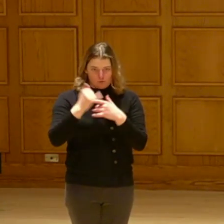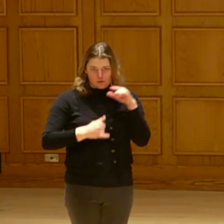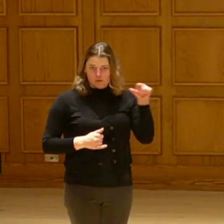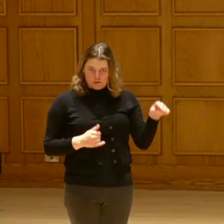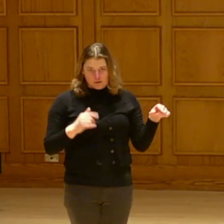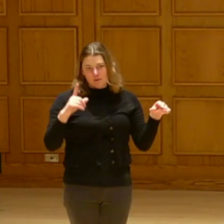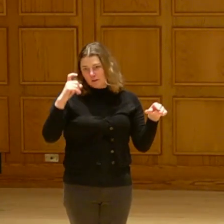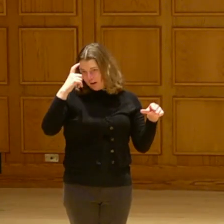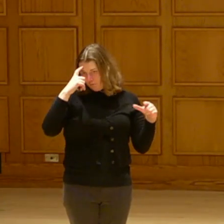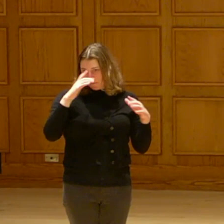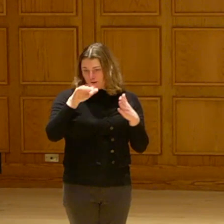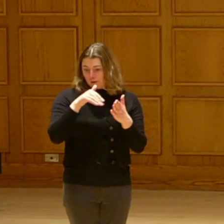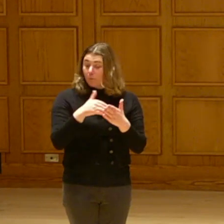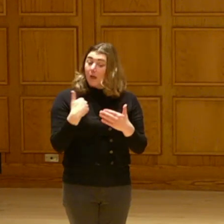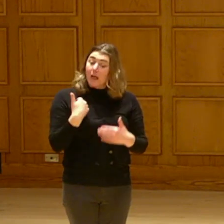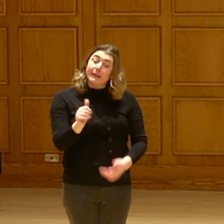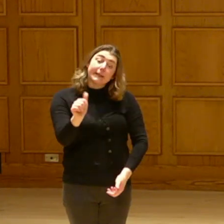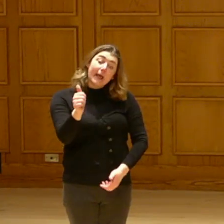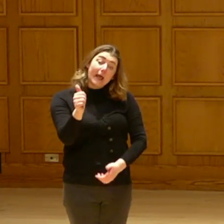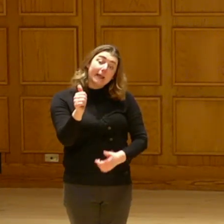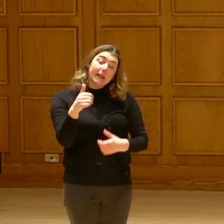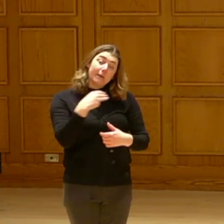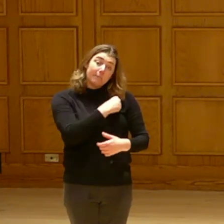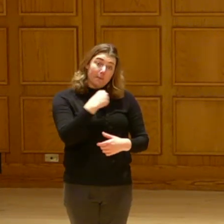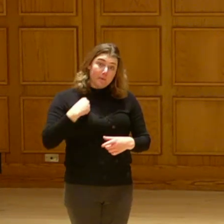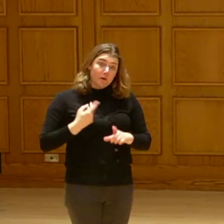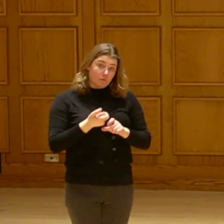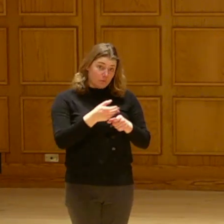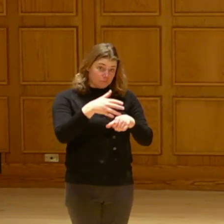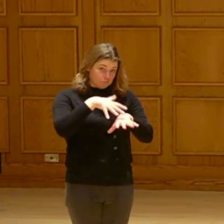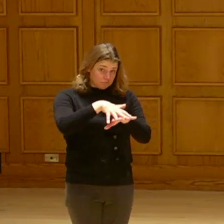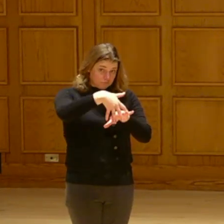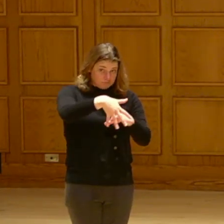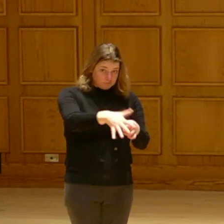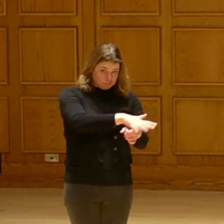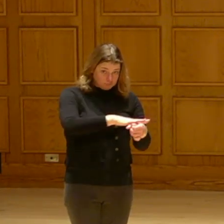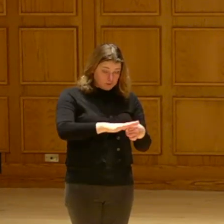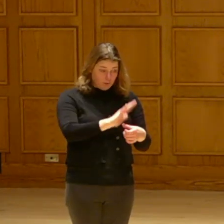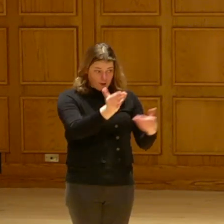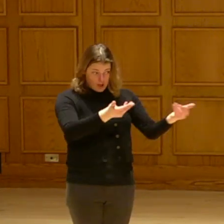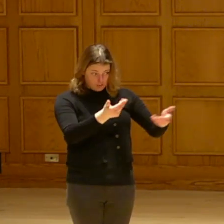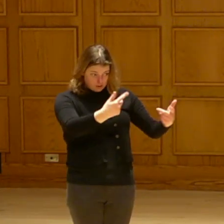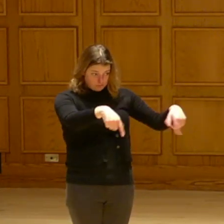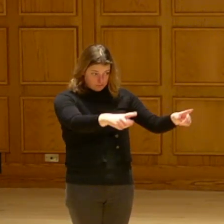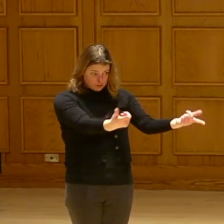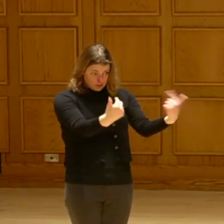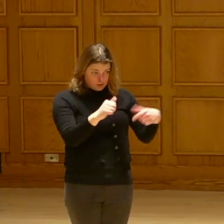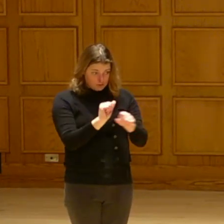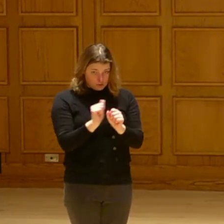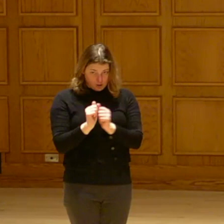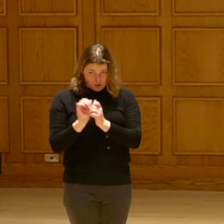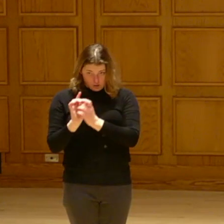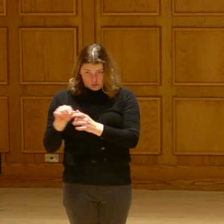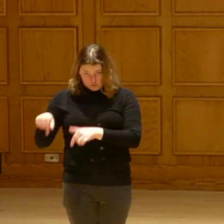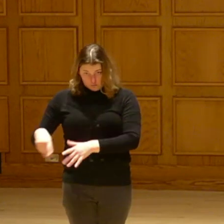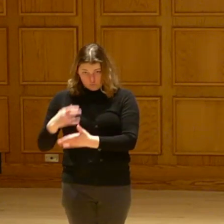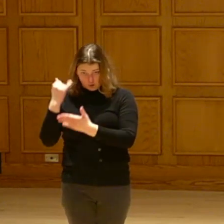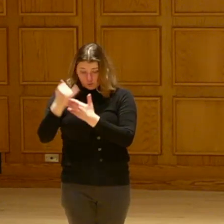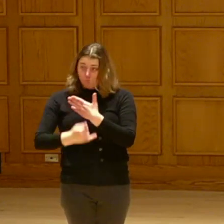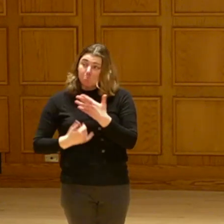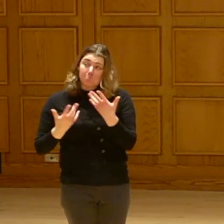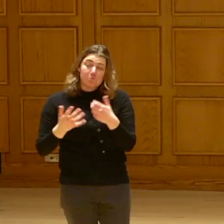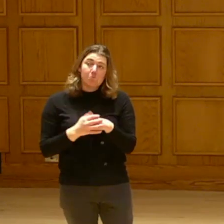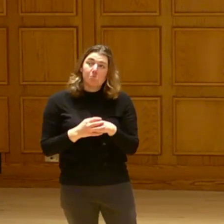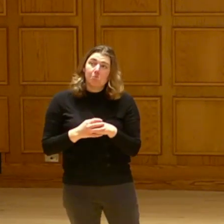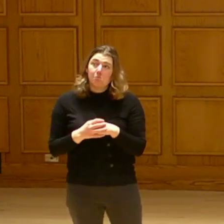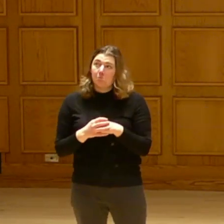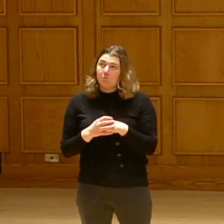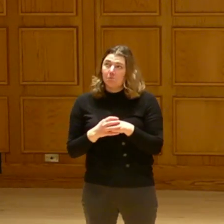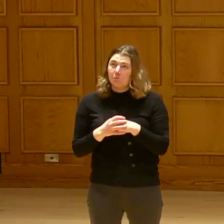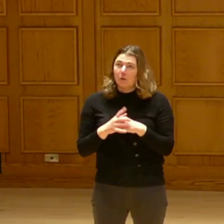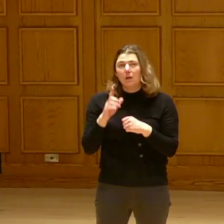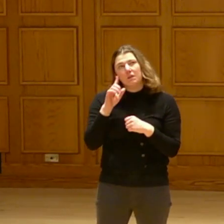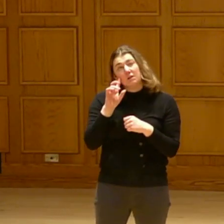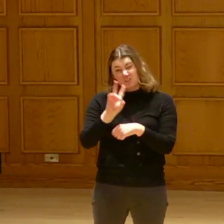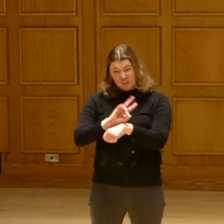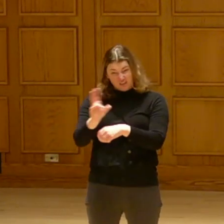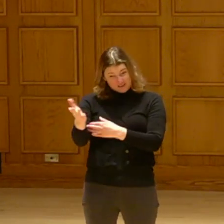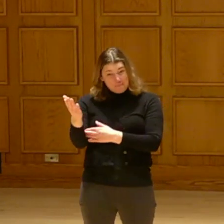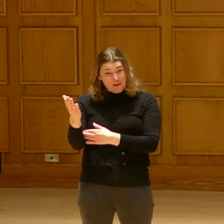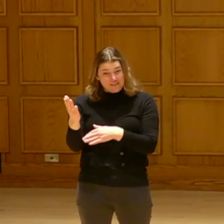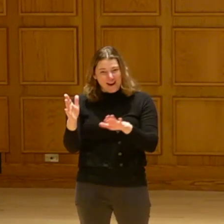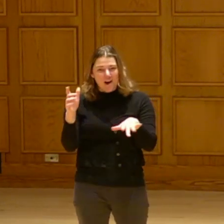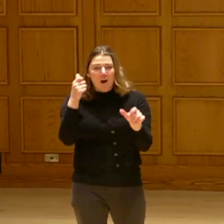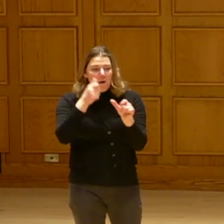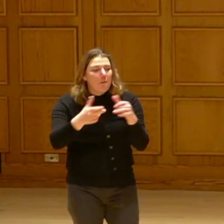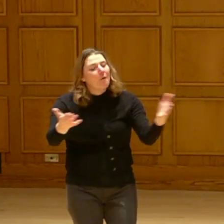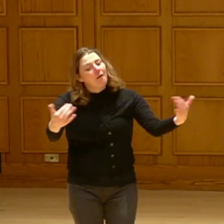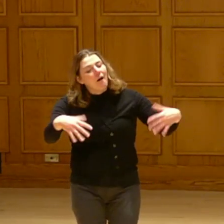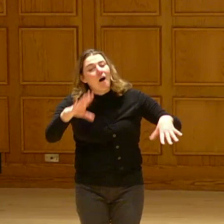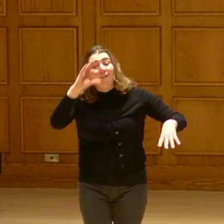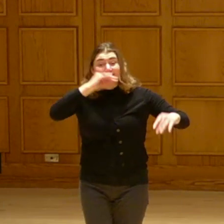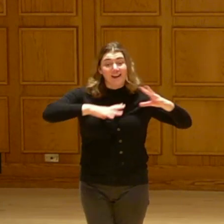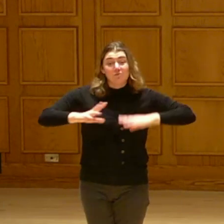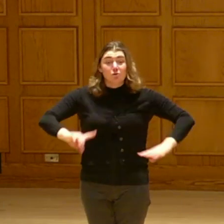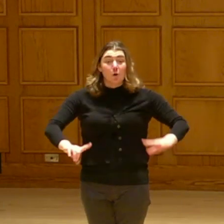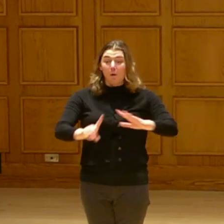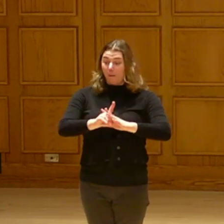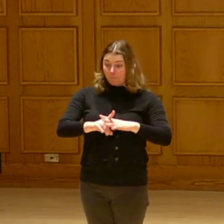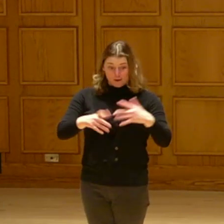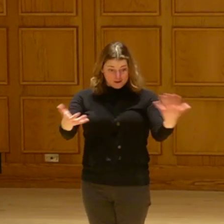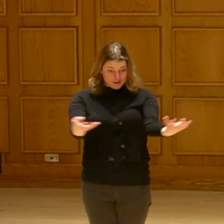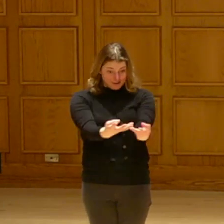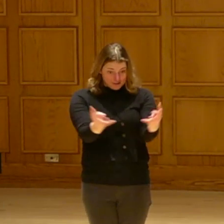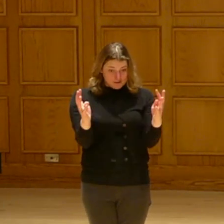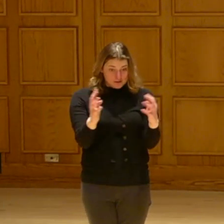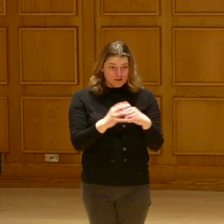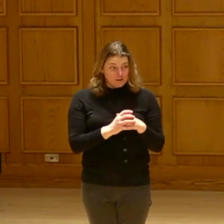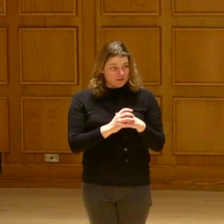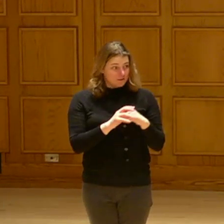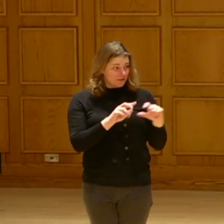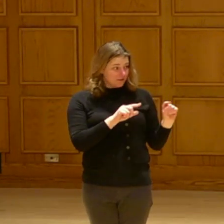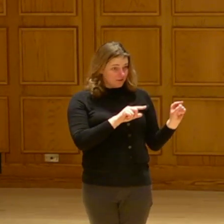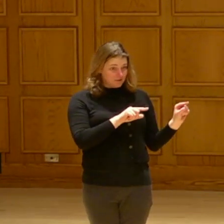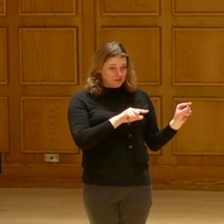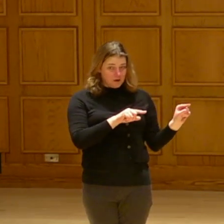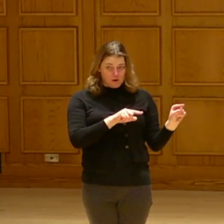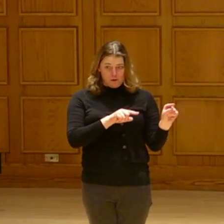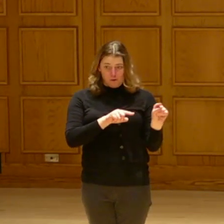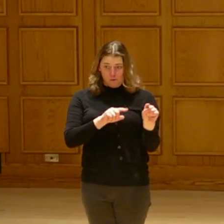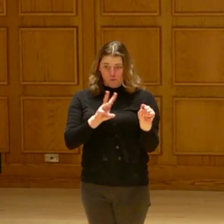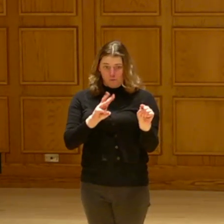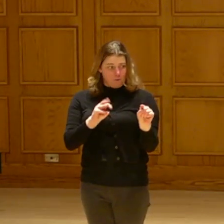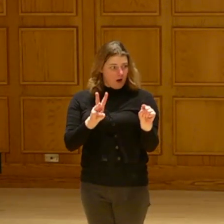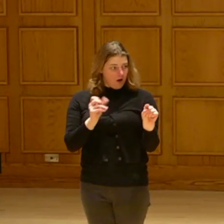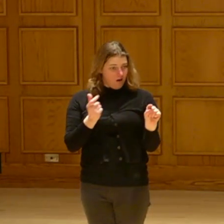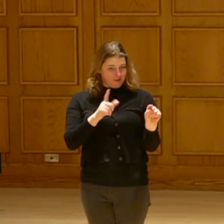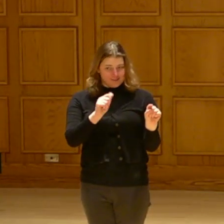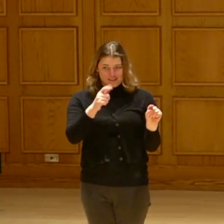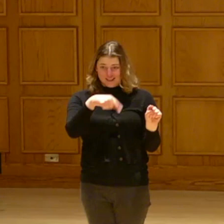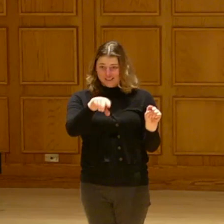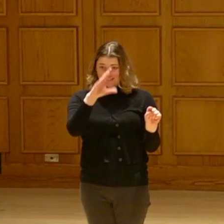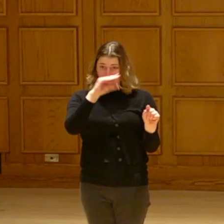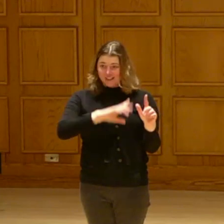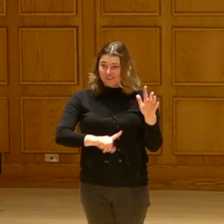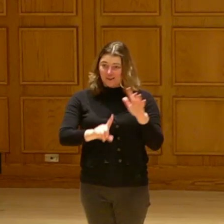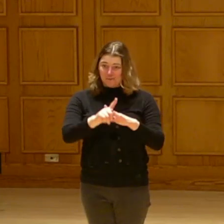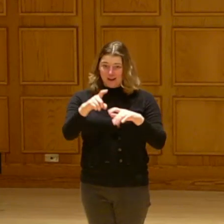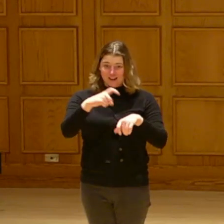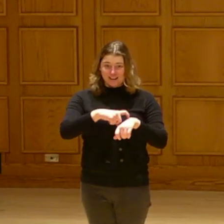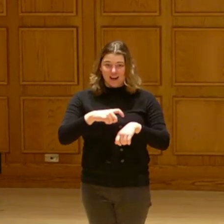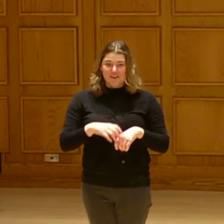We had ten tribal members on the project that we looked at all ten